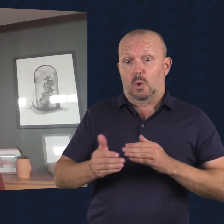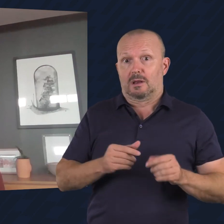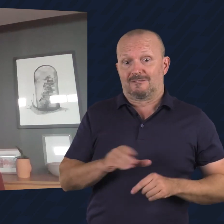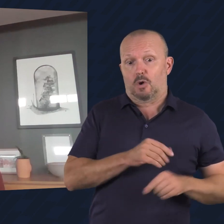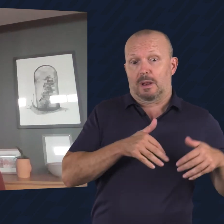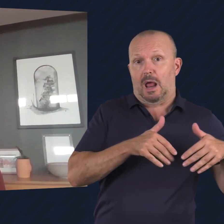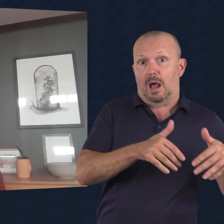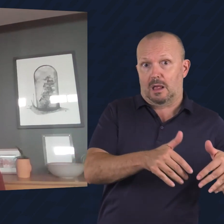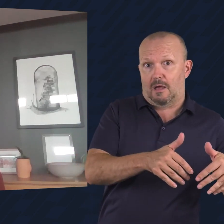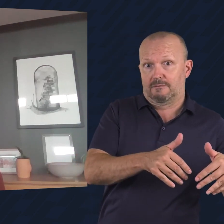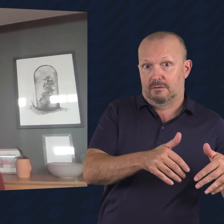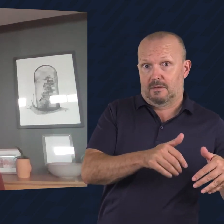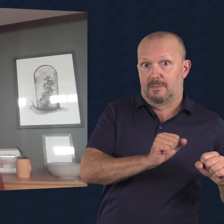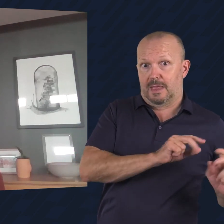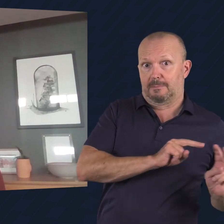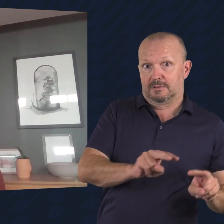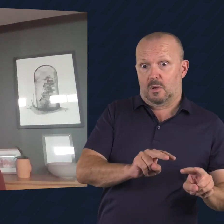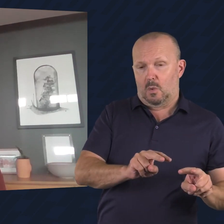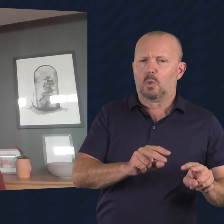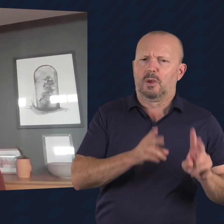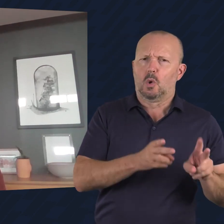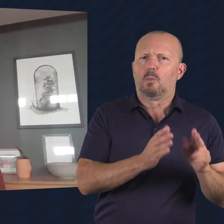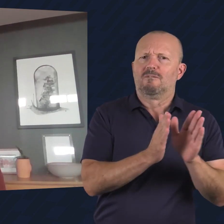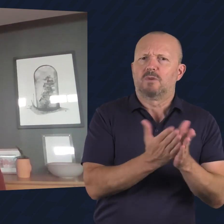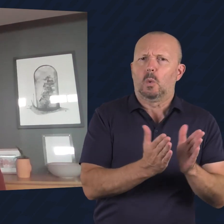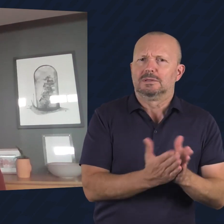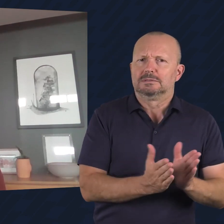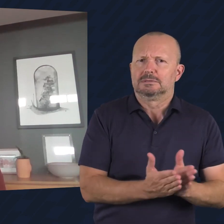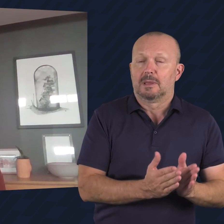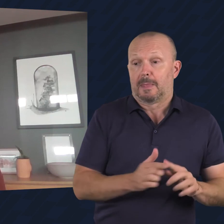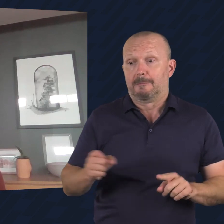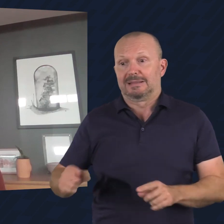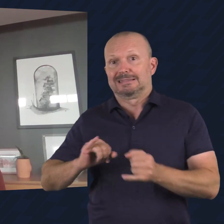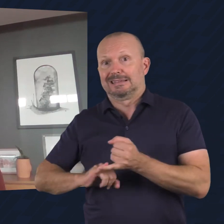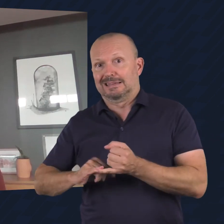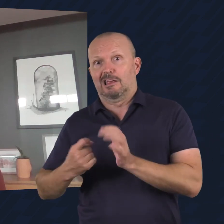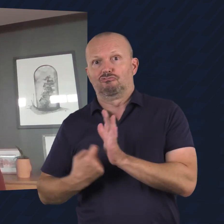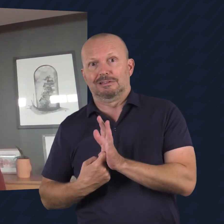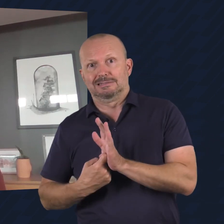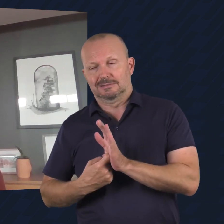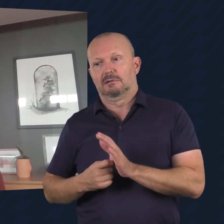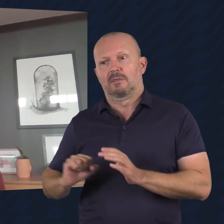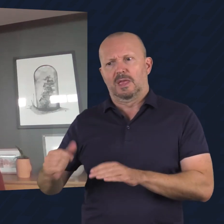would be organised by an archive or its usual holders, well what Sydney and Rhys have been able